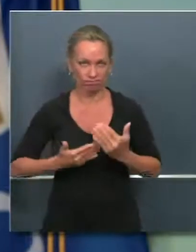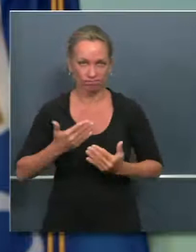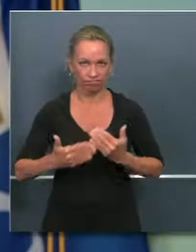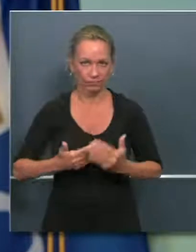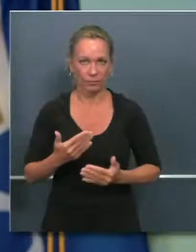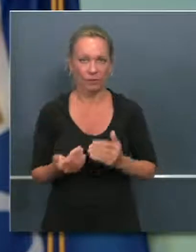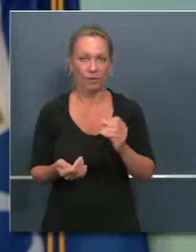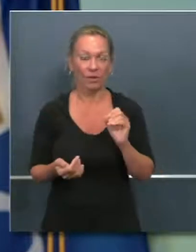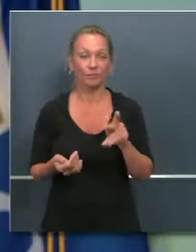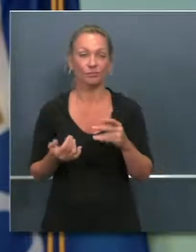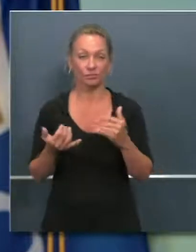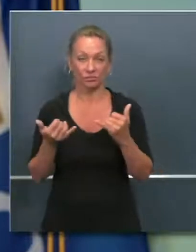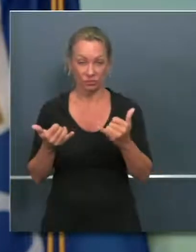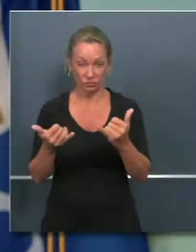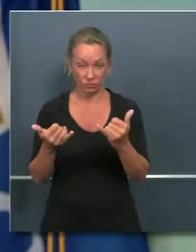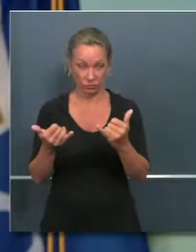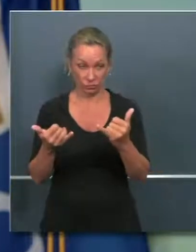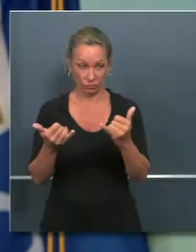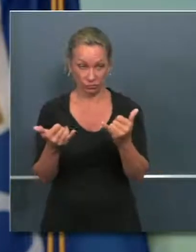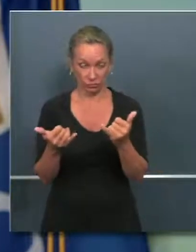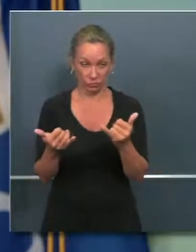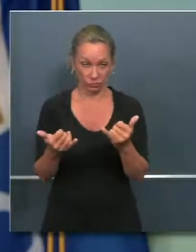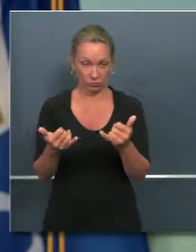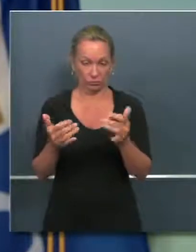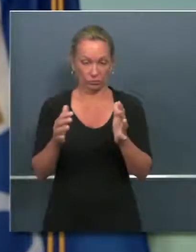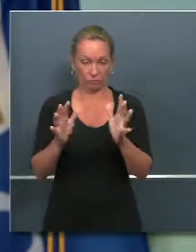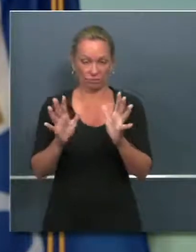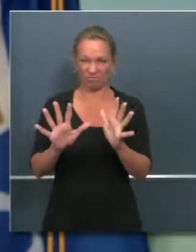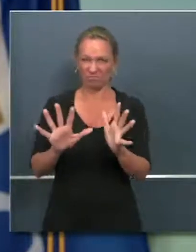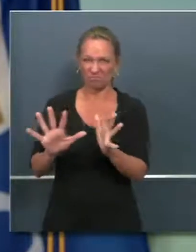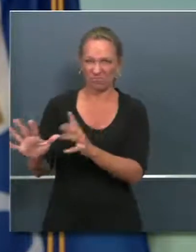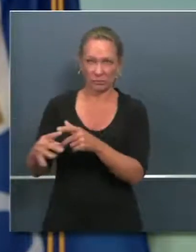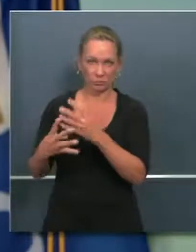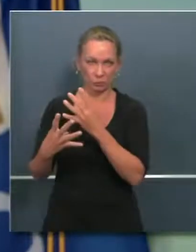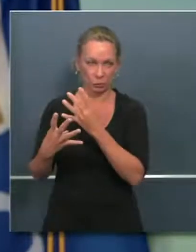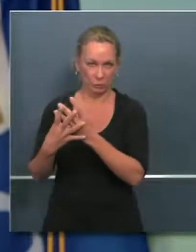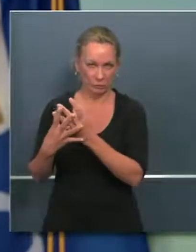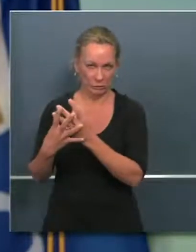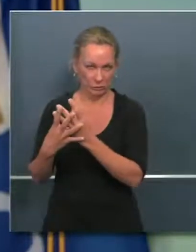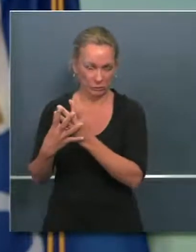we have made in the state and some of the concerns that continue to persist throughout the state of